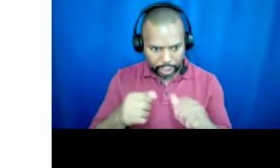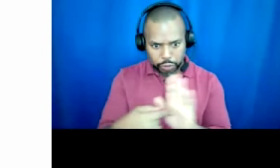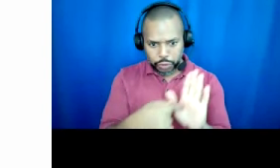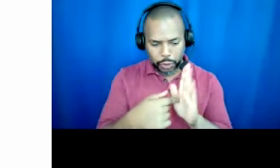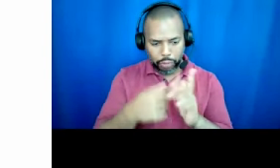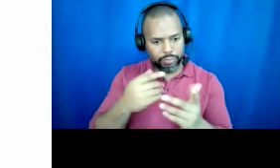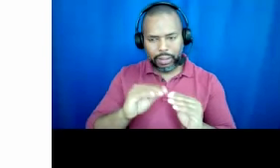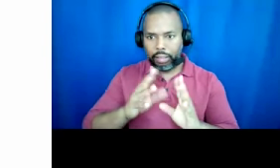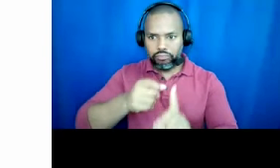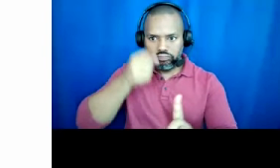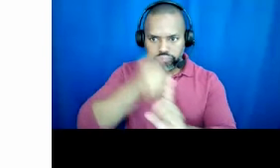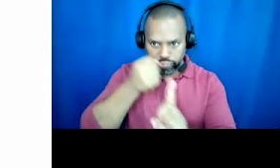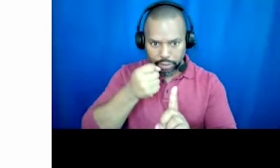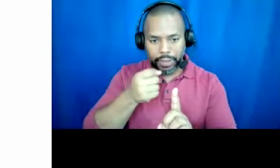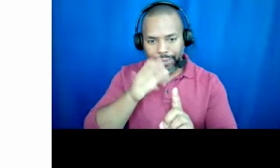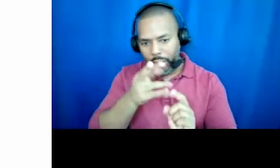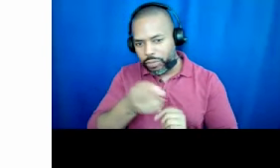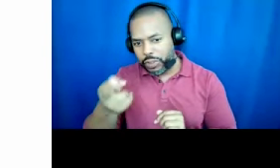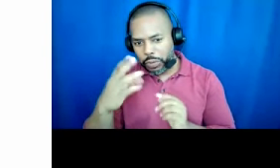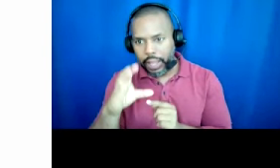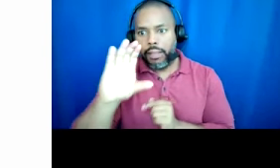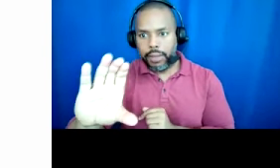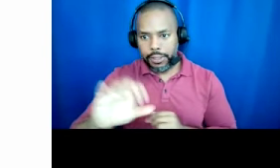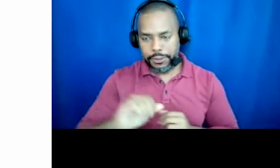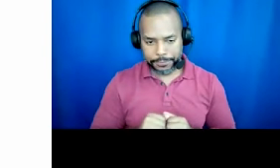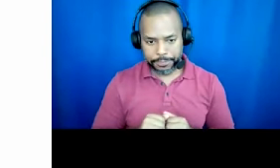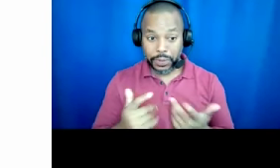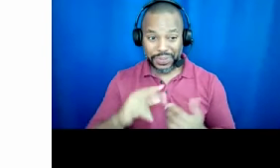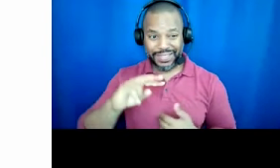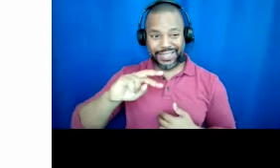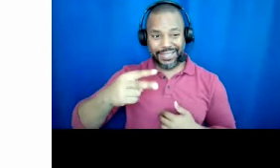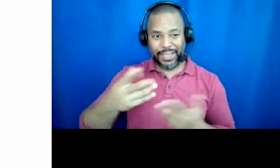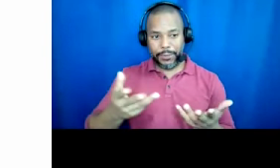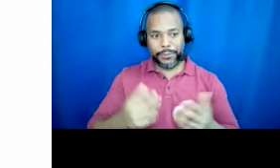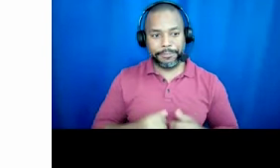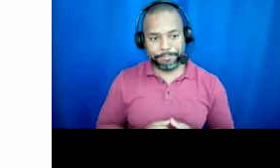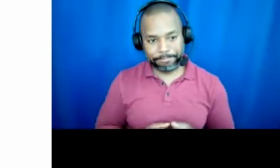And then the second criteria here: Does the area indicate a timeline,